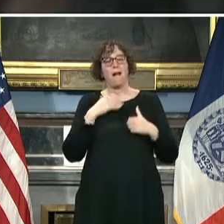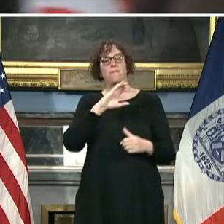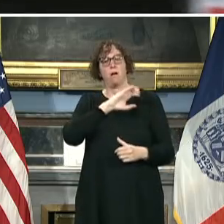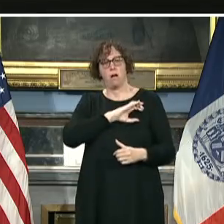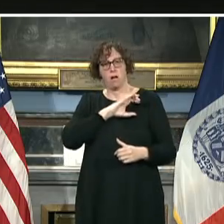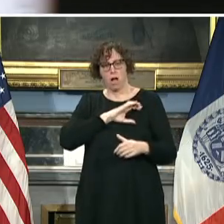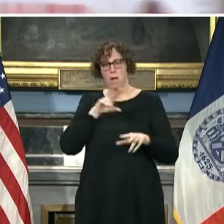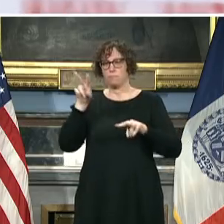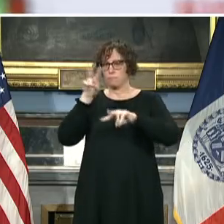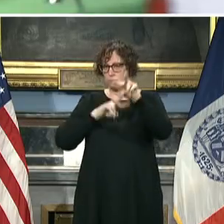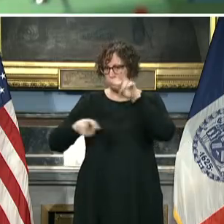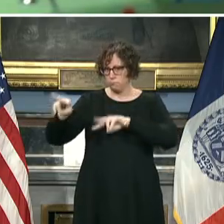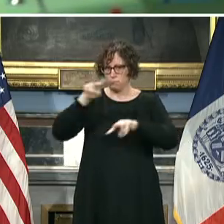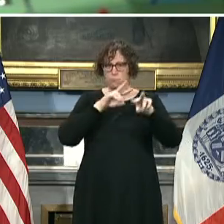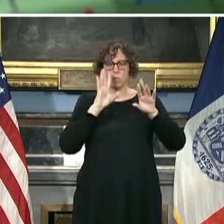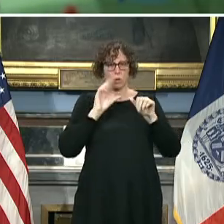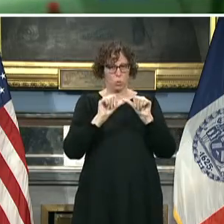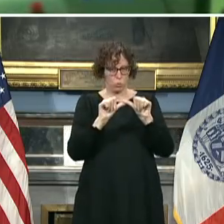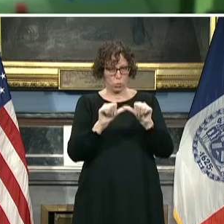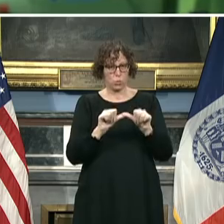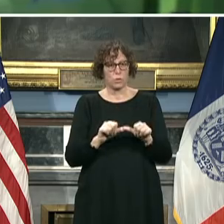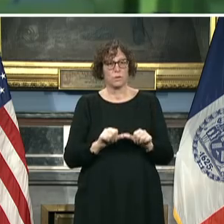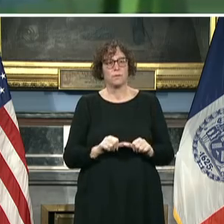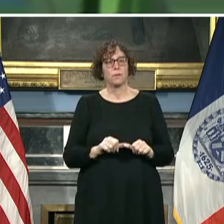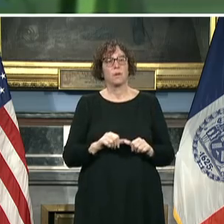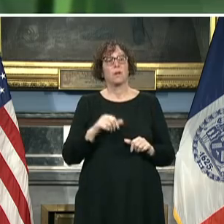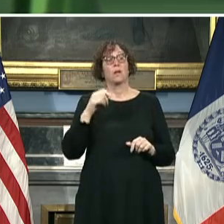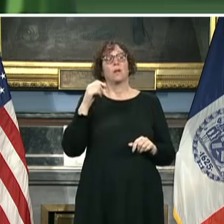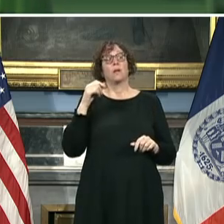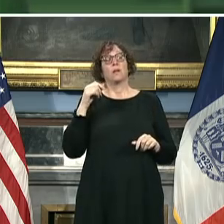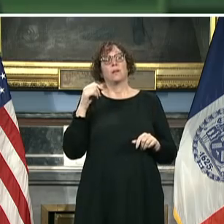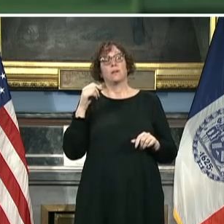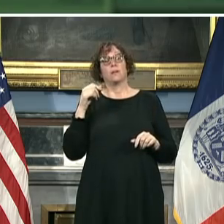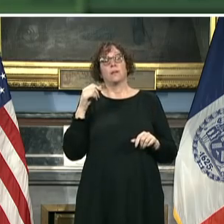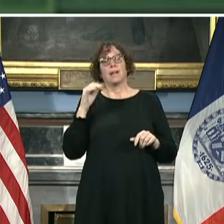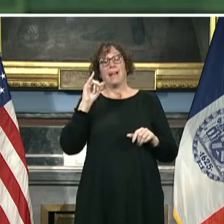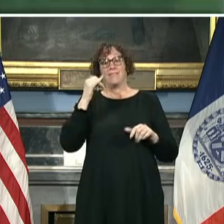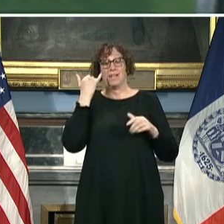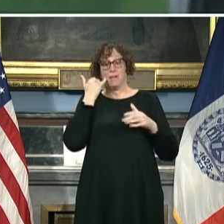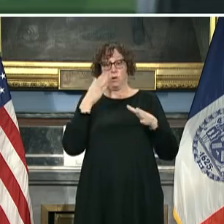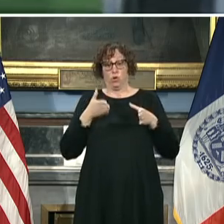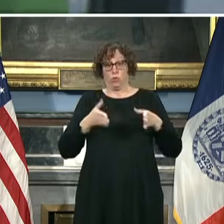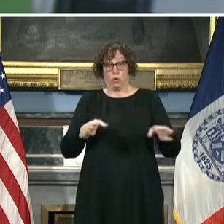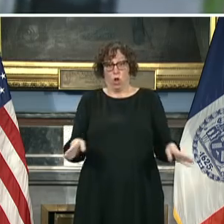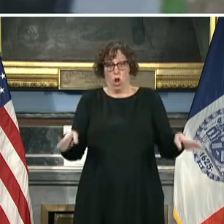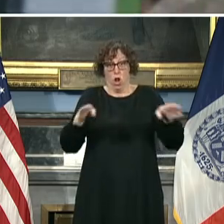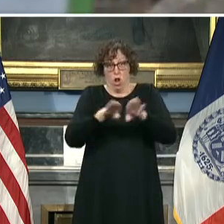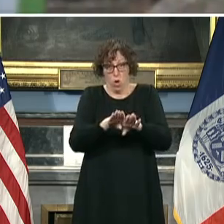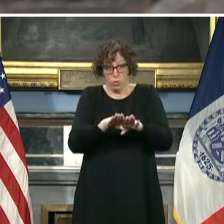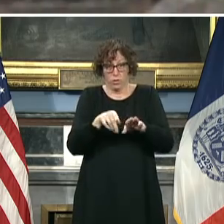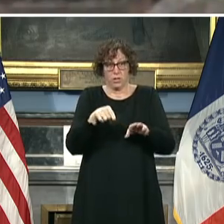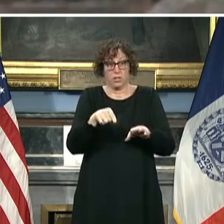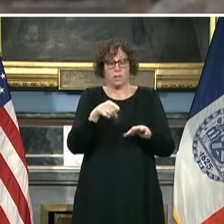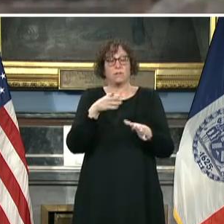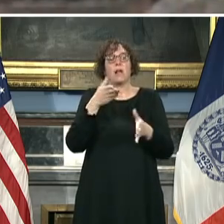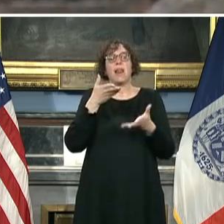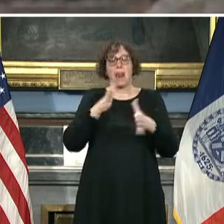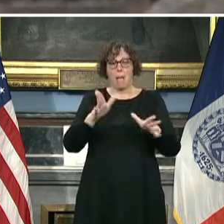KE TEPHE ENFORCEMENT EFFORT STRG.ON THE PROBLEM IS THE ADDITIONAL STREET CLOSURES IS YOU HAVE TO ATTACH